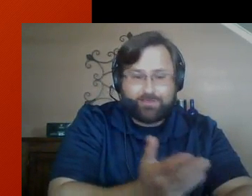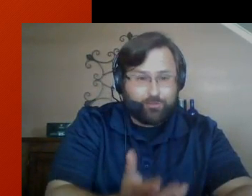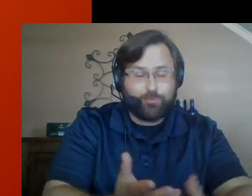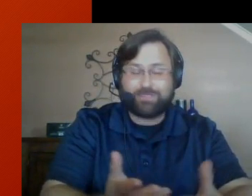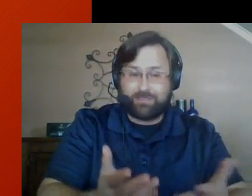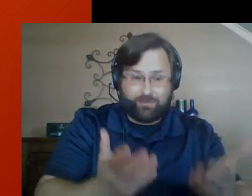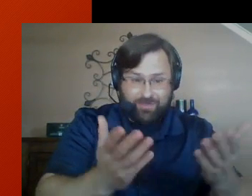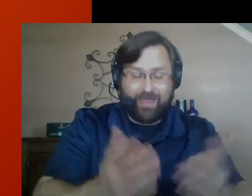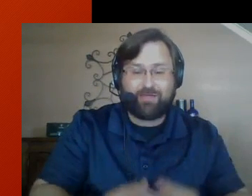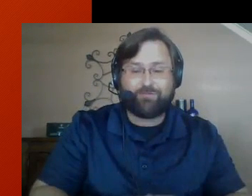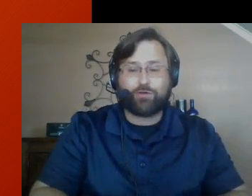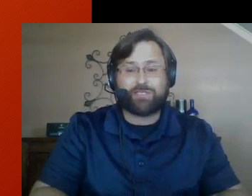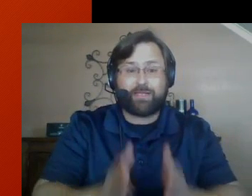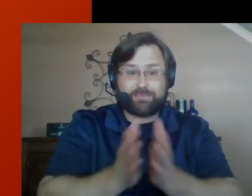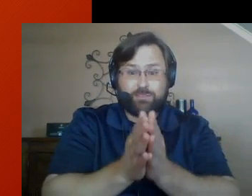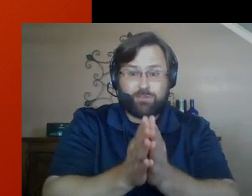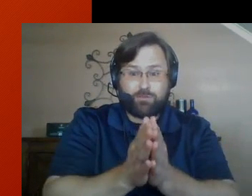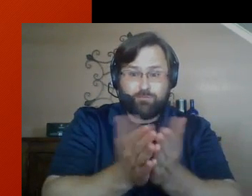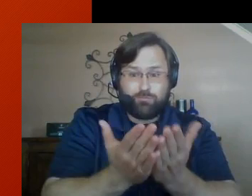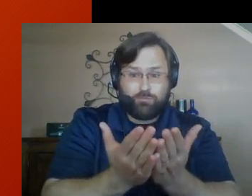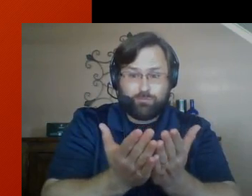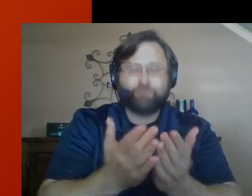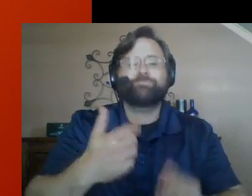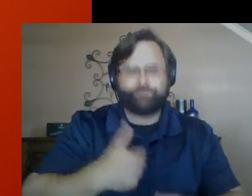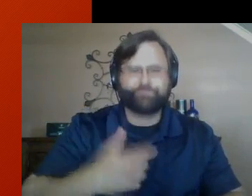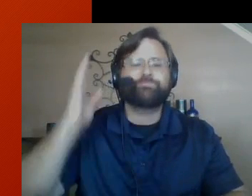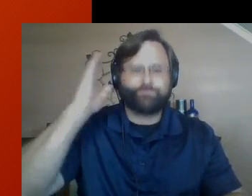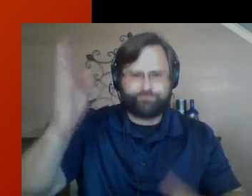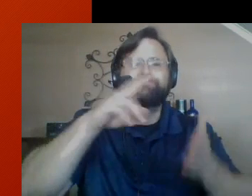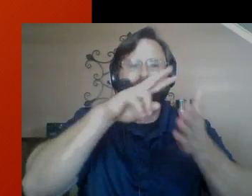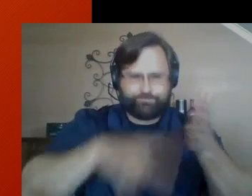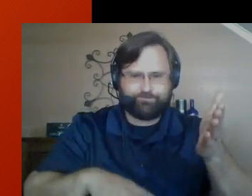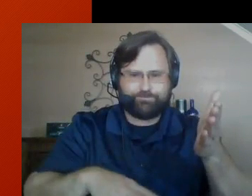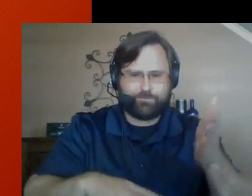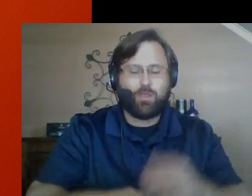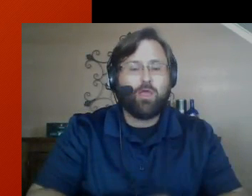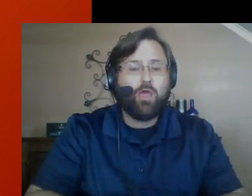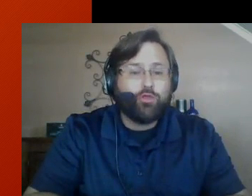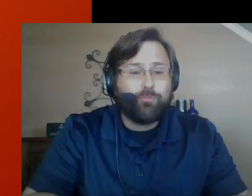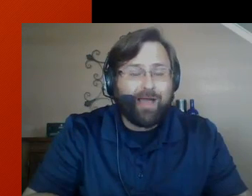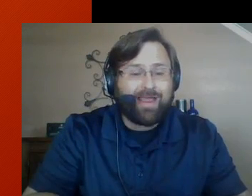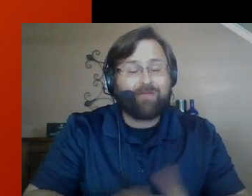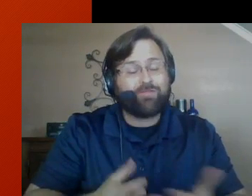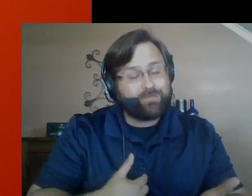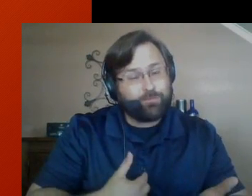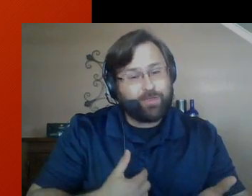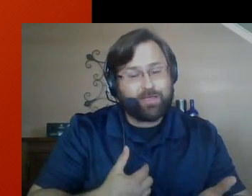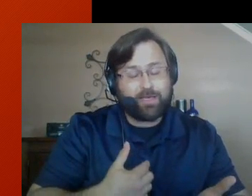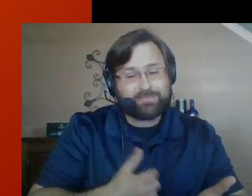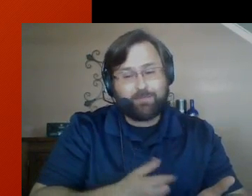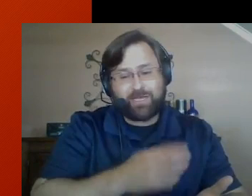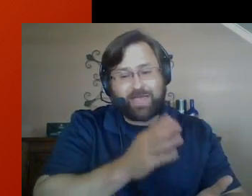so you would then have that first sentence you might have the subject